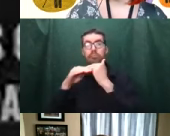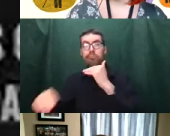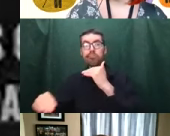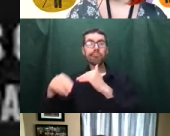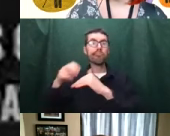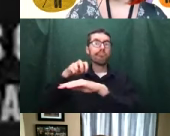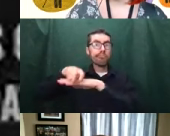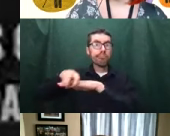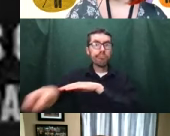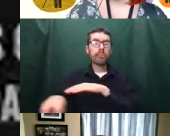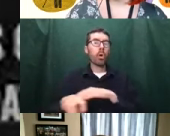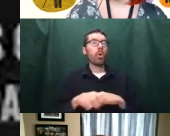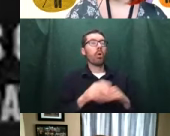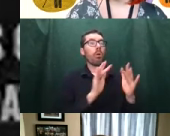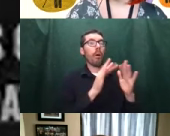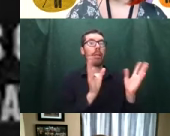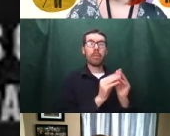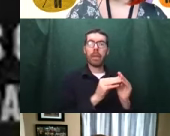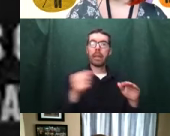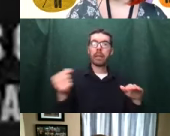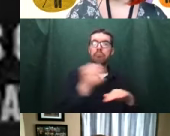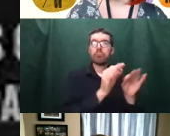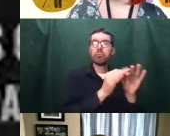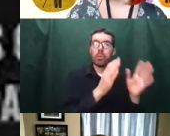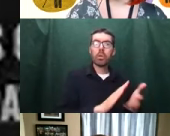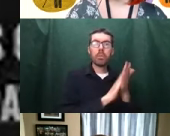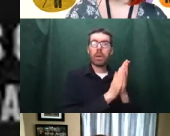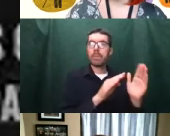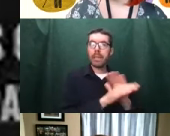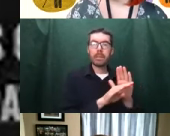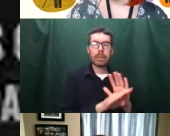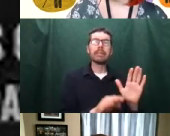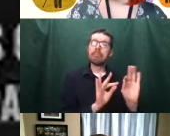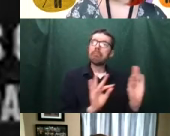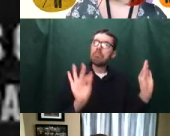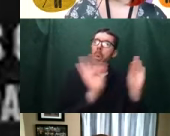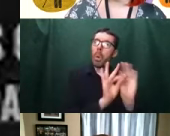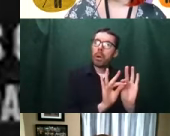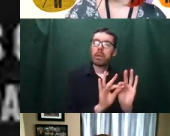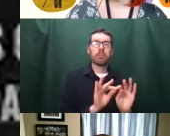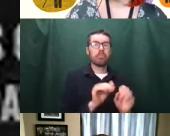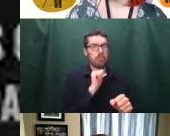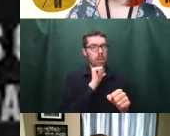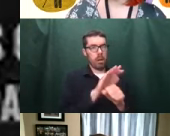which is so important. But access doesn't just stop there and it takes collaboration.